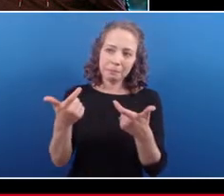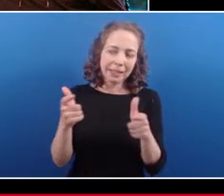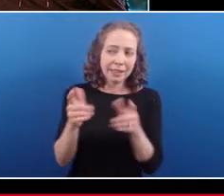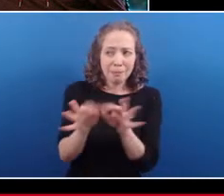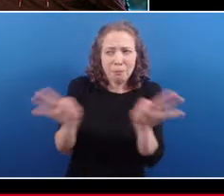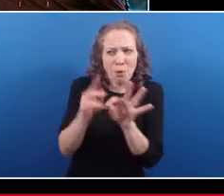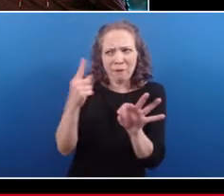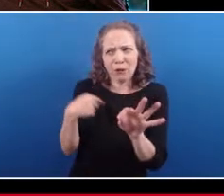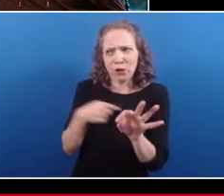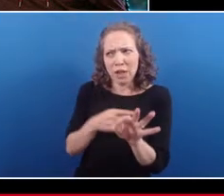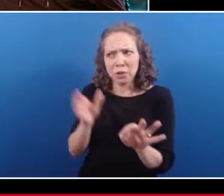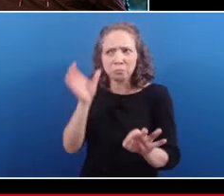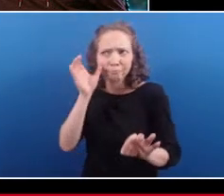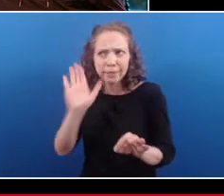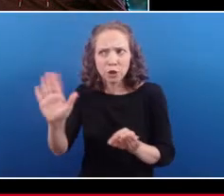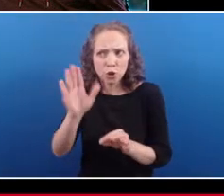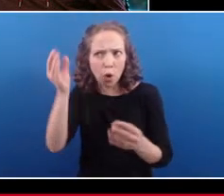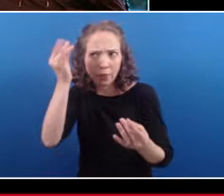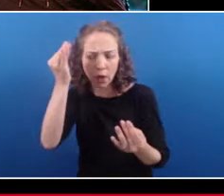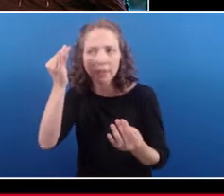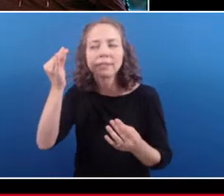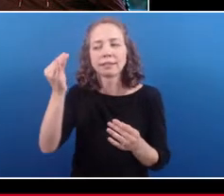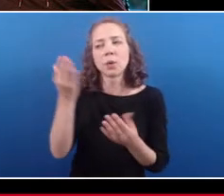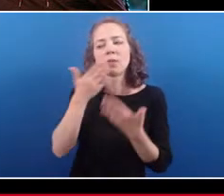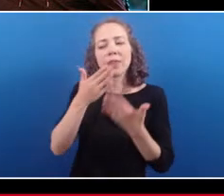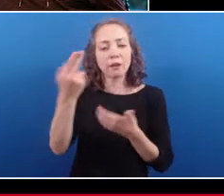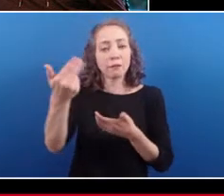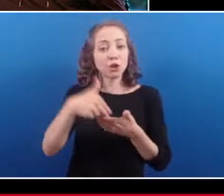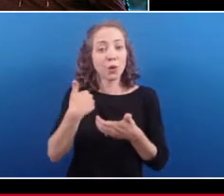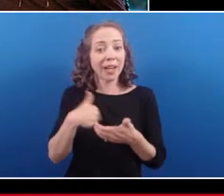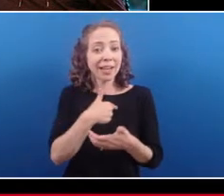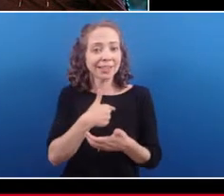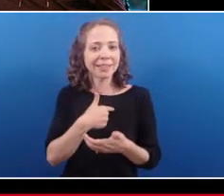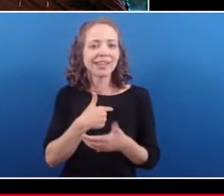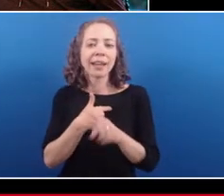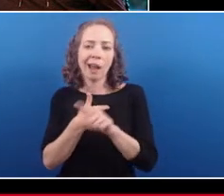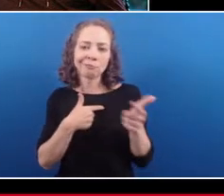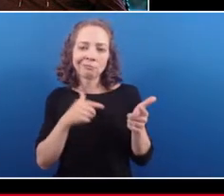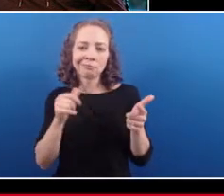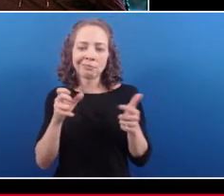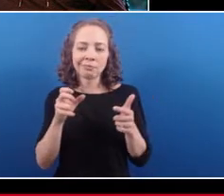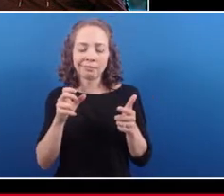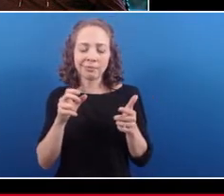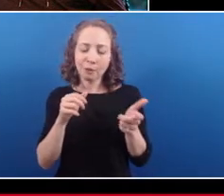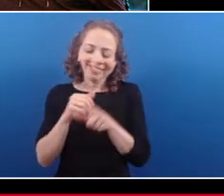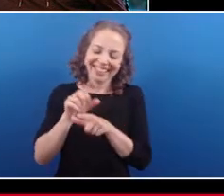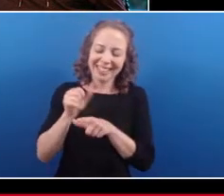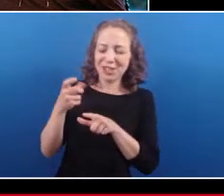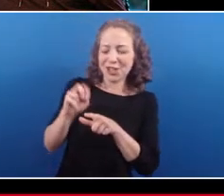So, thank you so much for joining us today. and I am going to let Sean close us out with a run-through of those resources